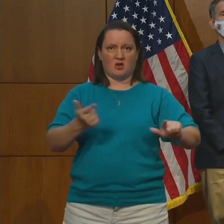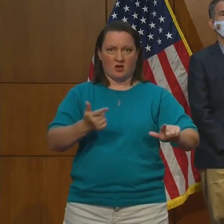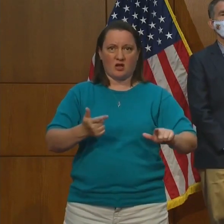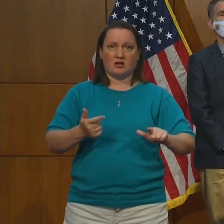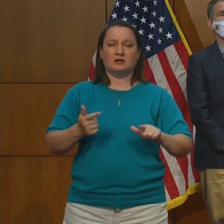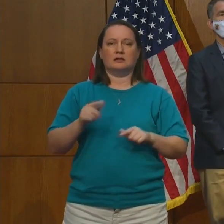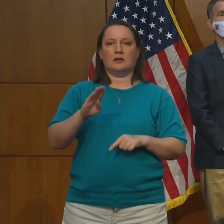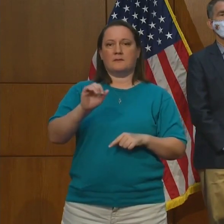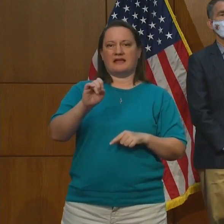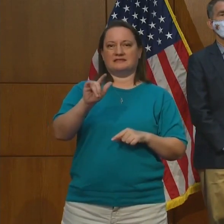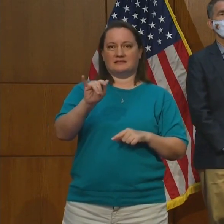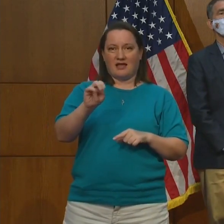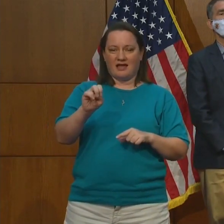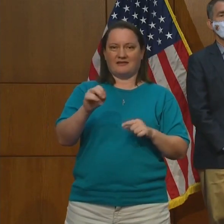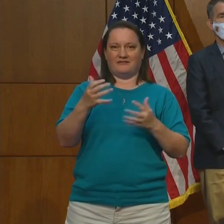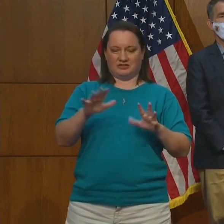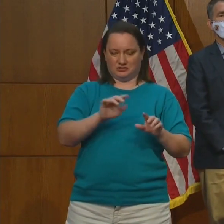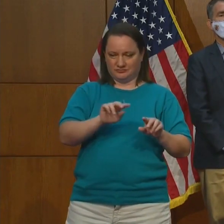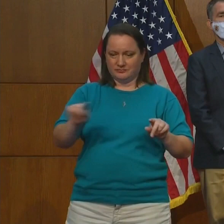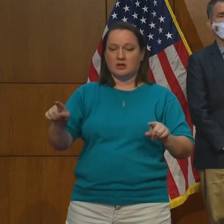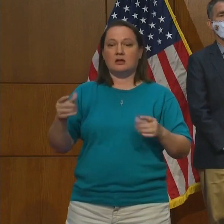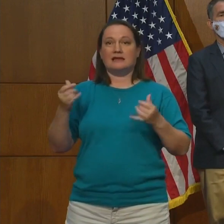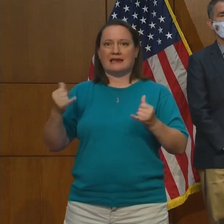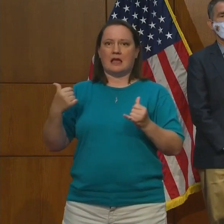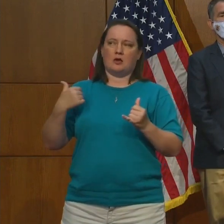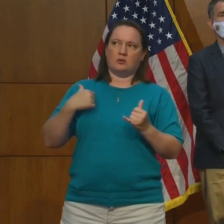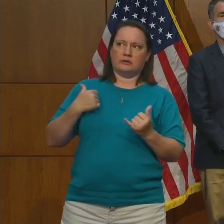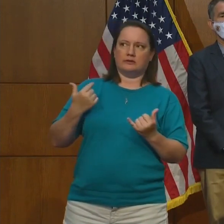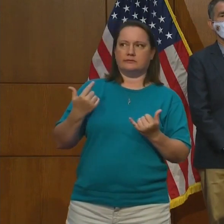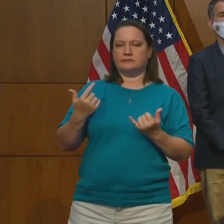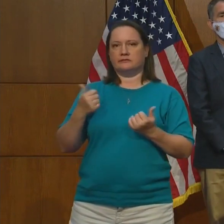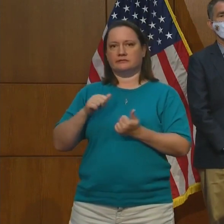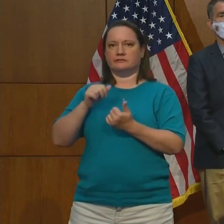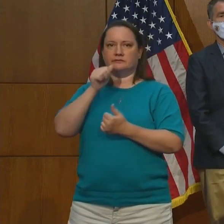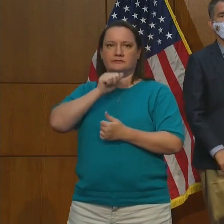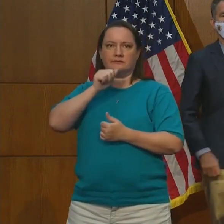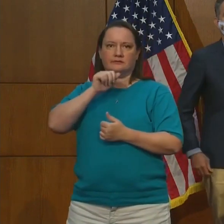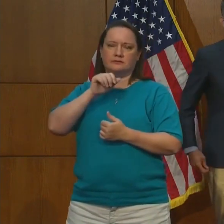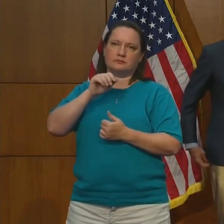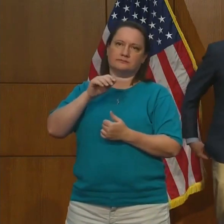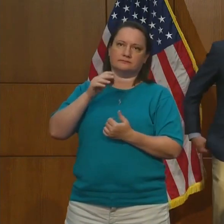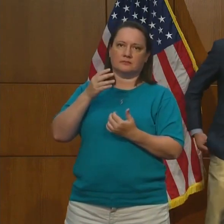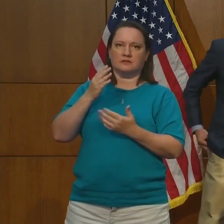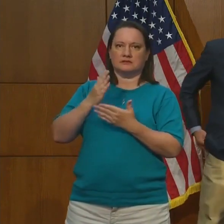THINK NOW PROBABLY ALMOST ALL. WE THERE IT WE ARE DEFINITELY FACING SOME TESTING TURNAROUND